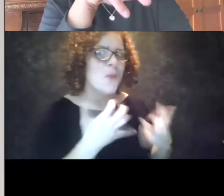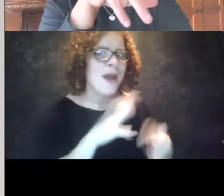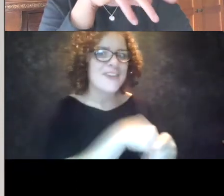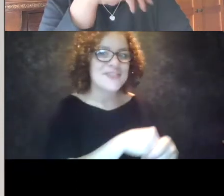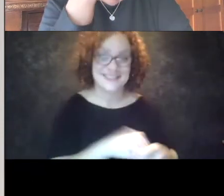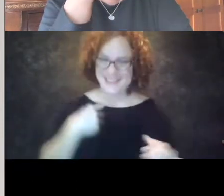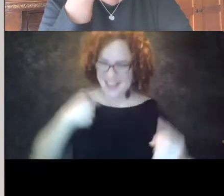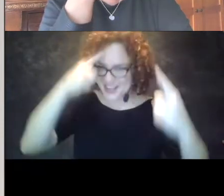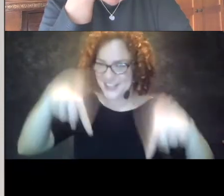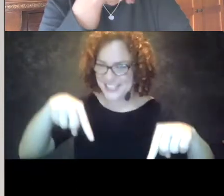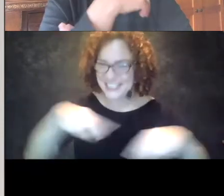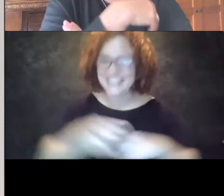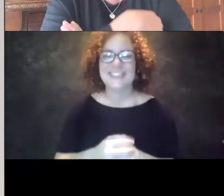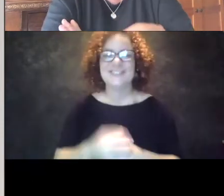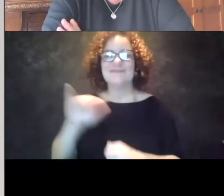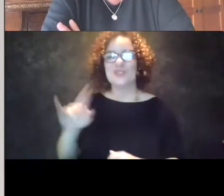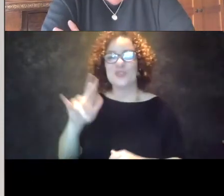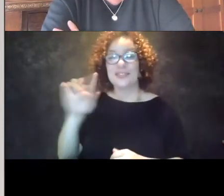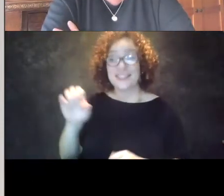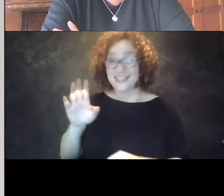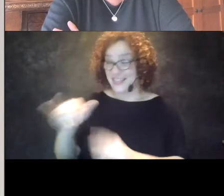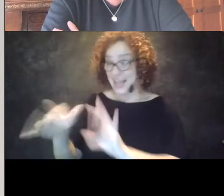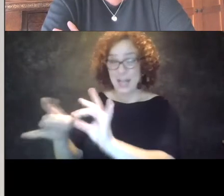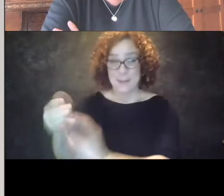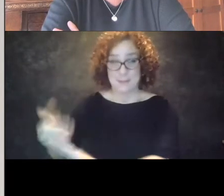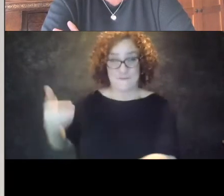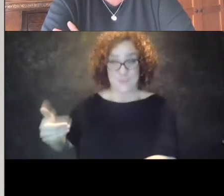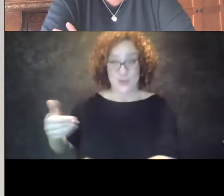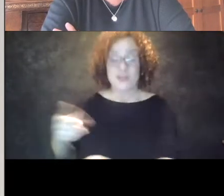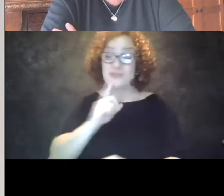before that I mean, a lot of this is how it does have a lot to do with the school climate